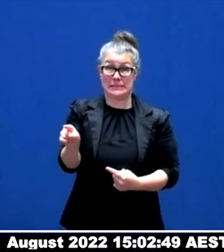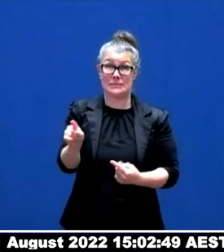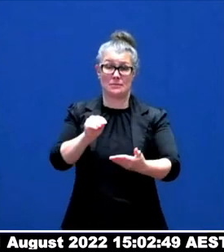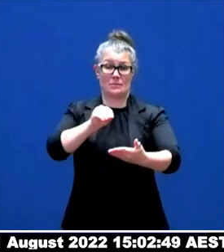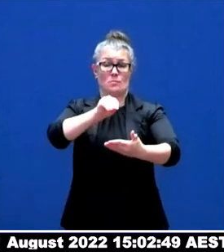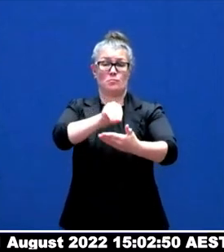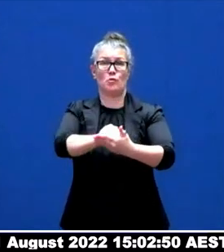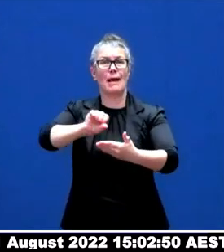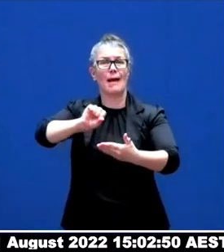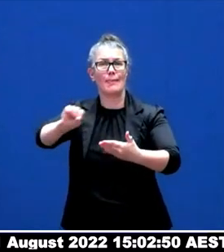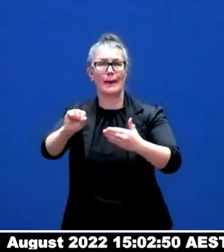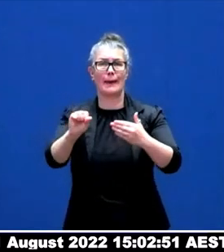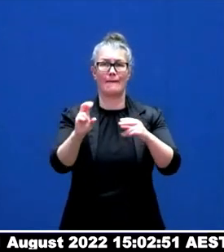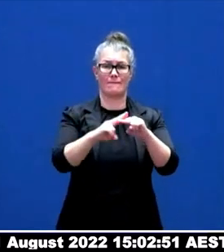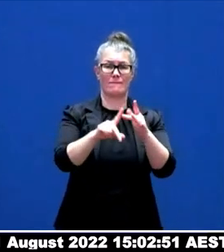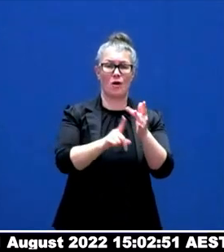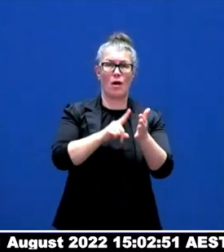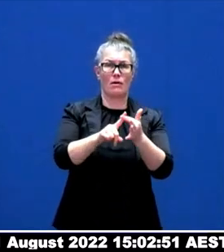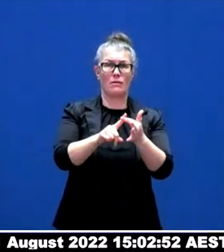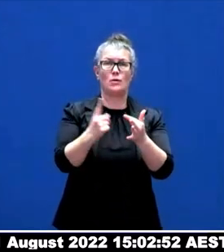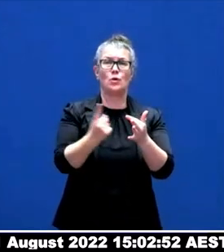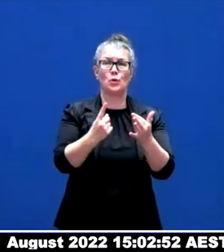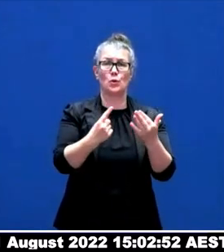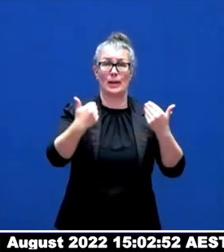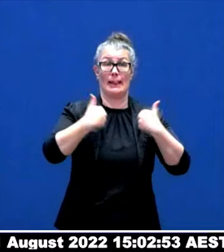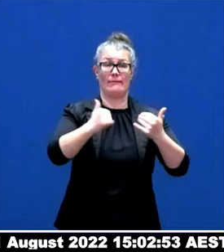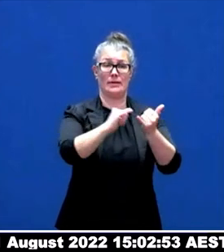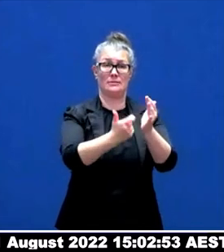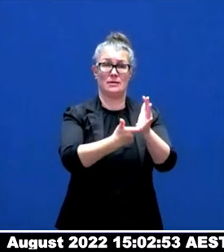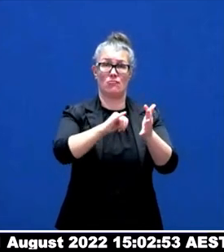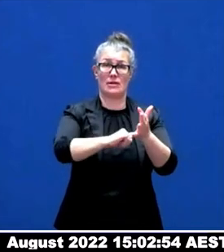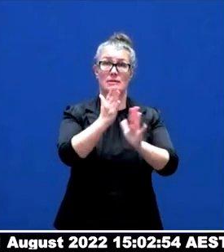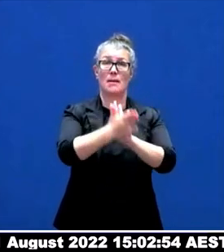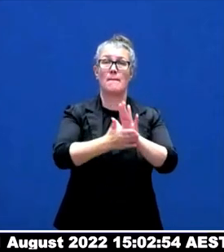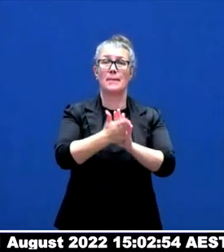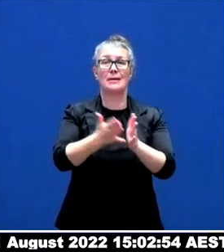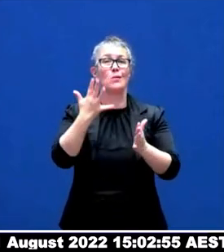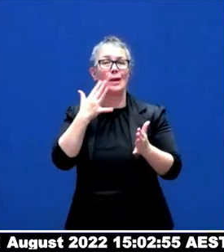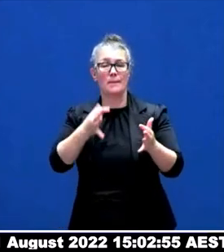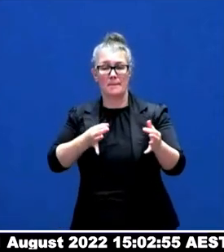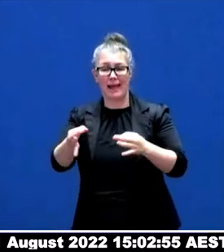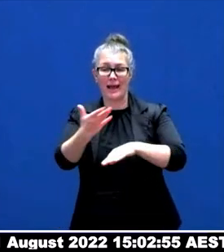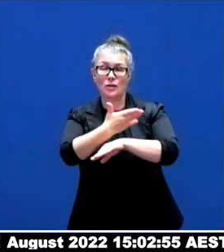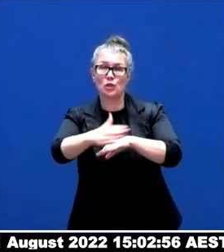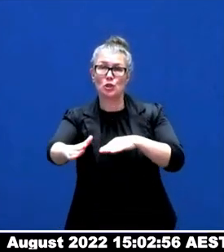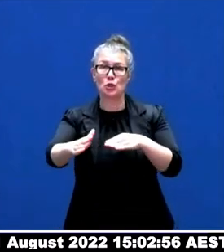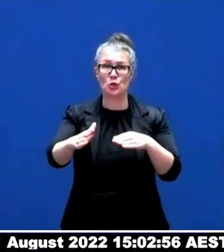resides in an SRS, and that alert will alert planners to be talking through these issues